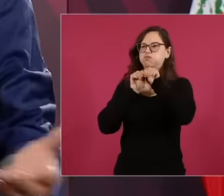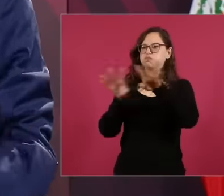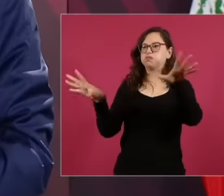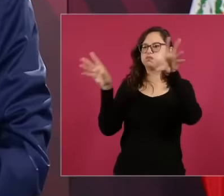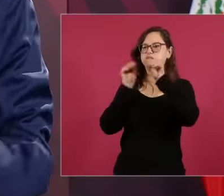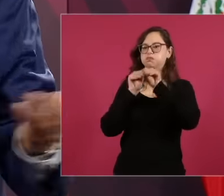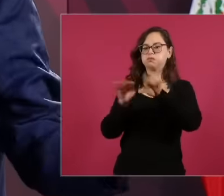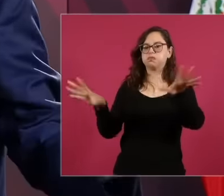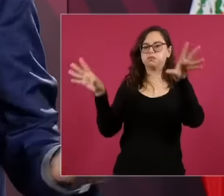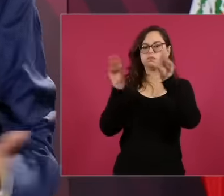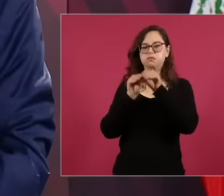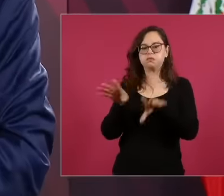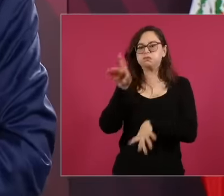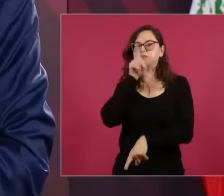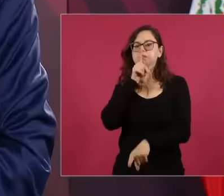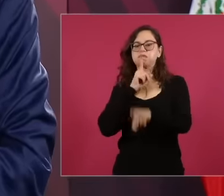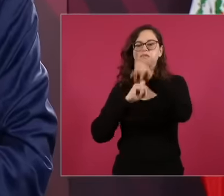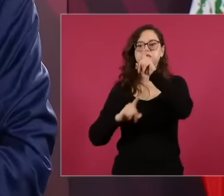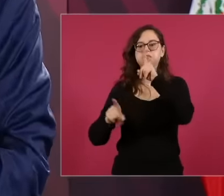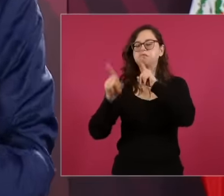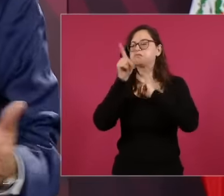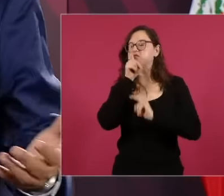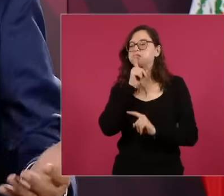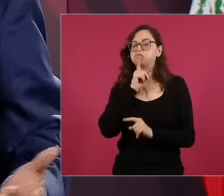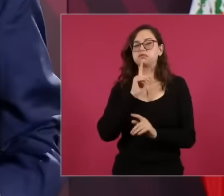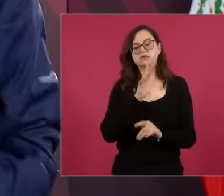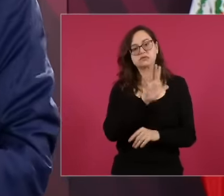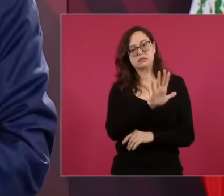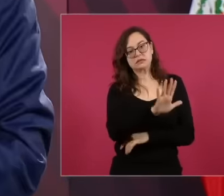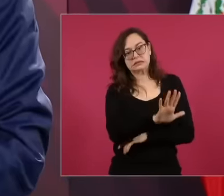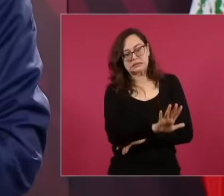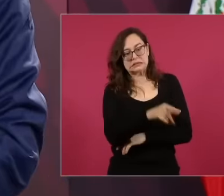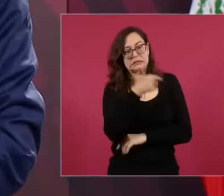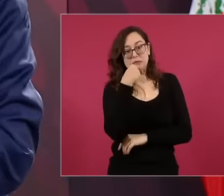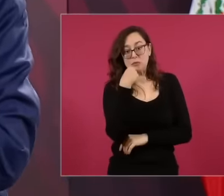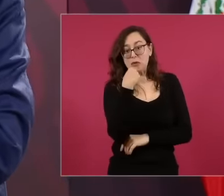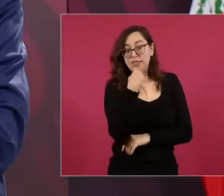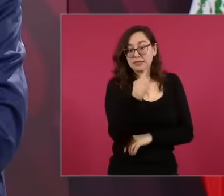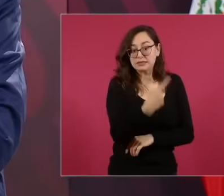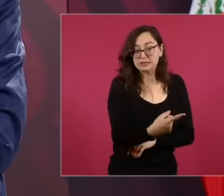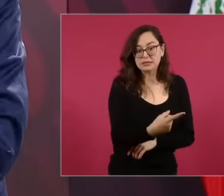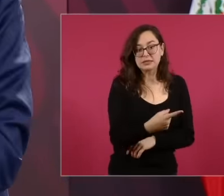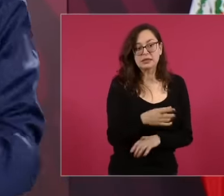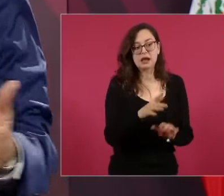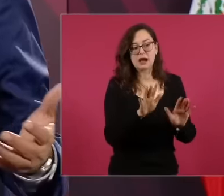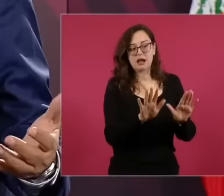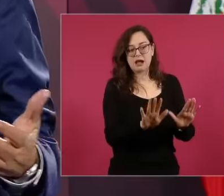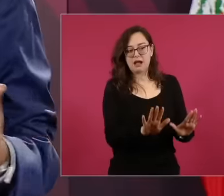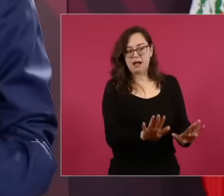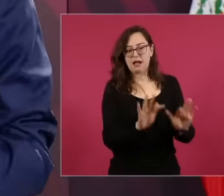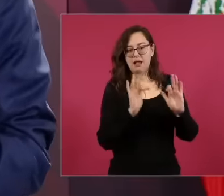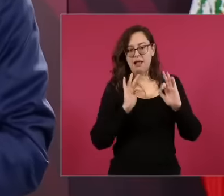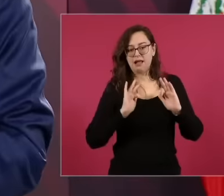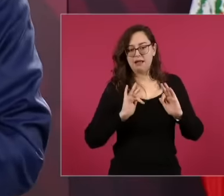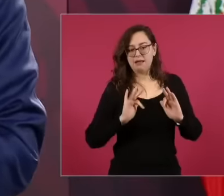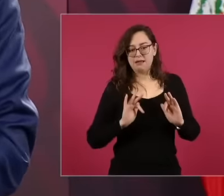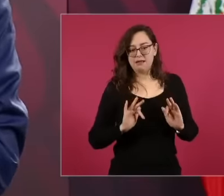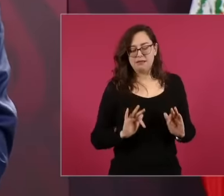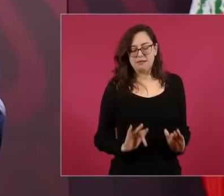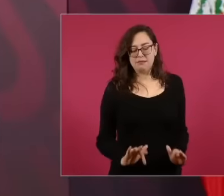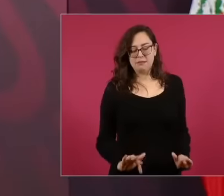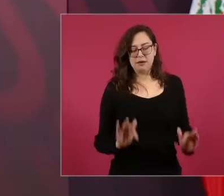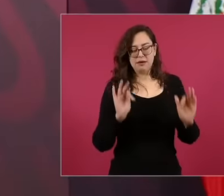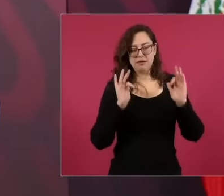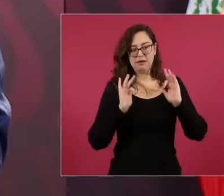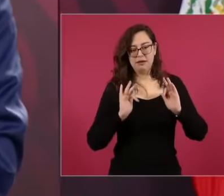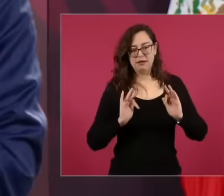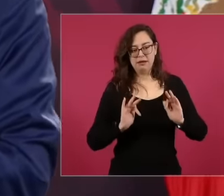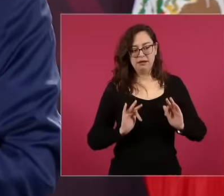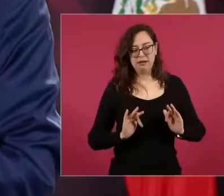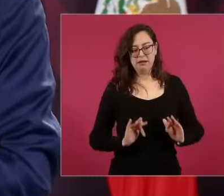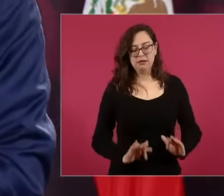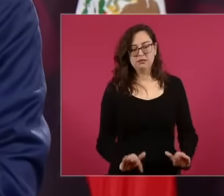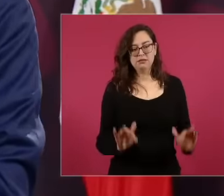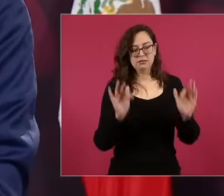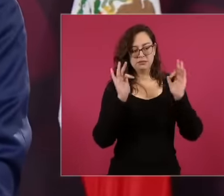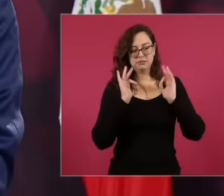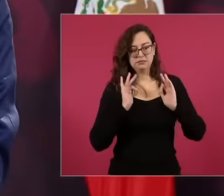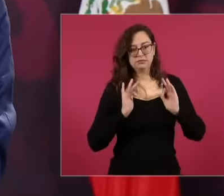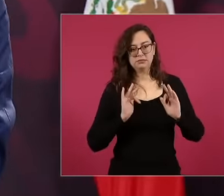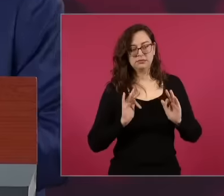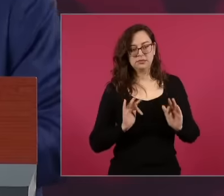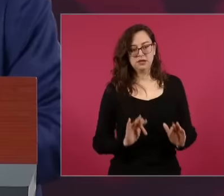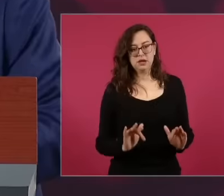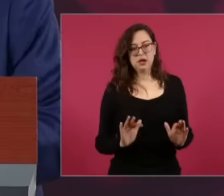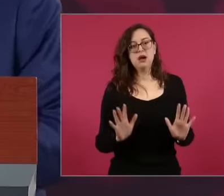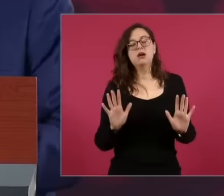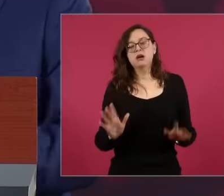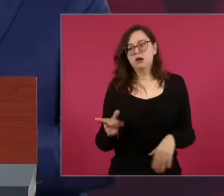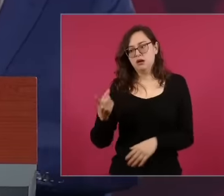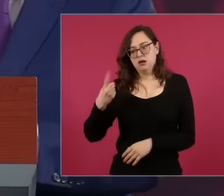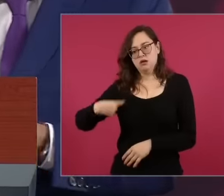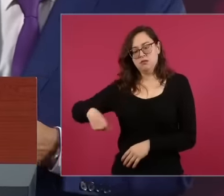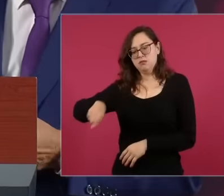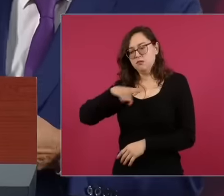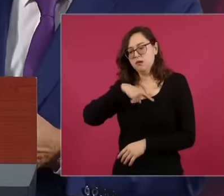I would tell them with all honesty that they be assured that this We are respectful